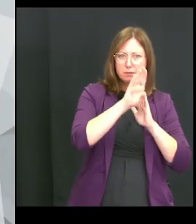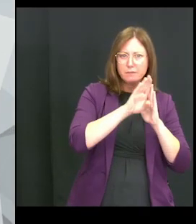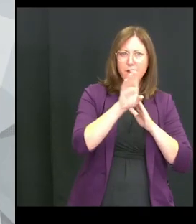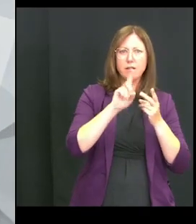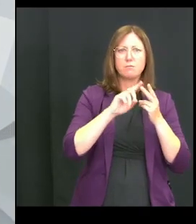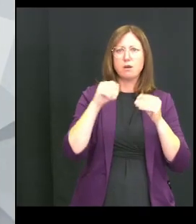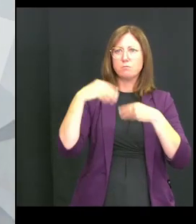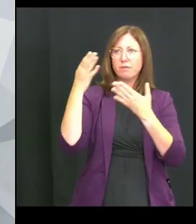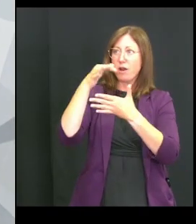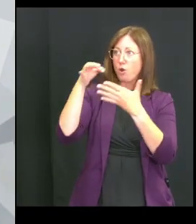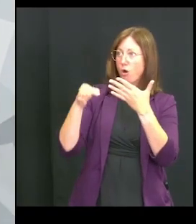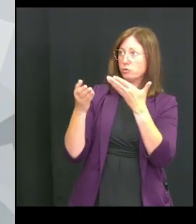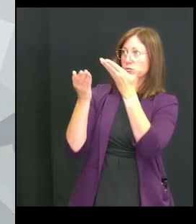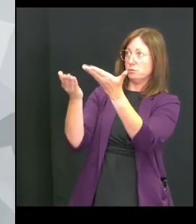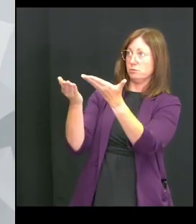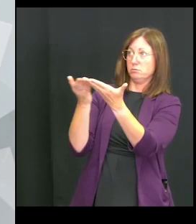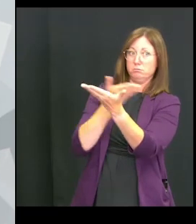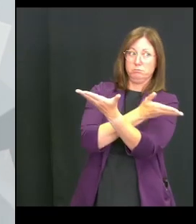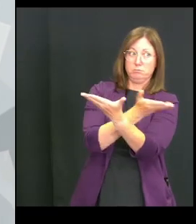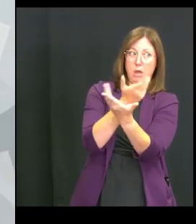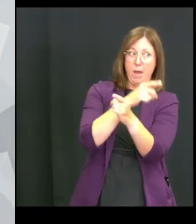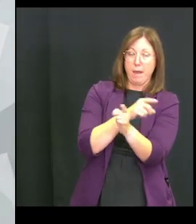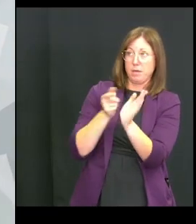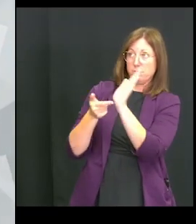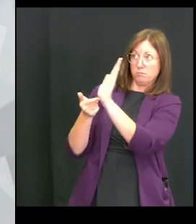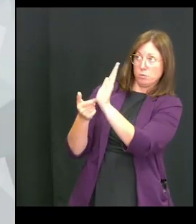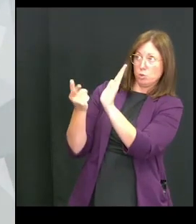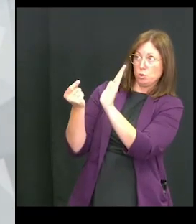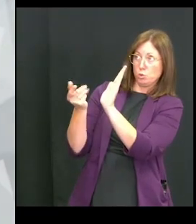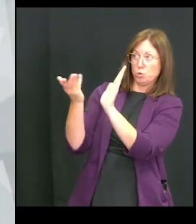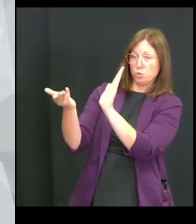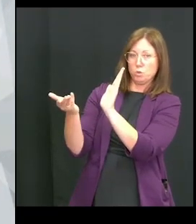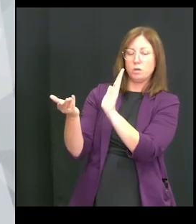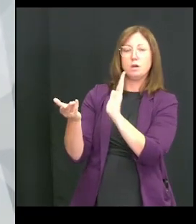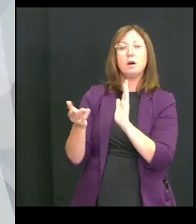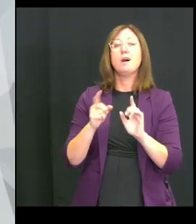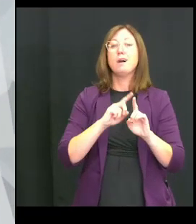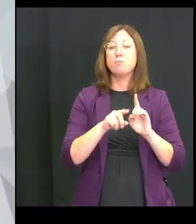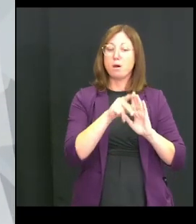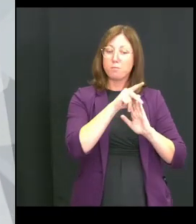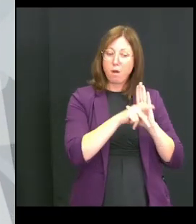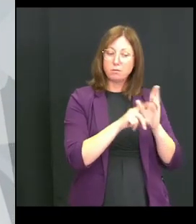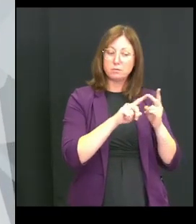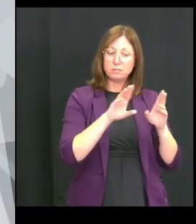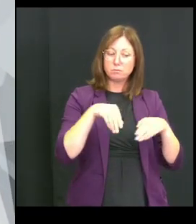for the different things that are happening. But when we're basing those policies and those recommendations and options